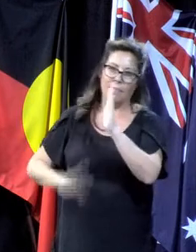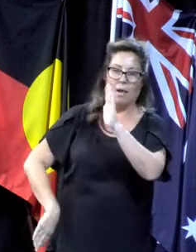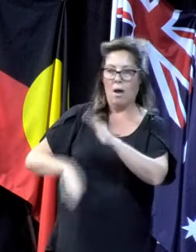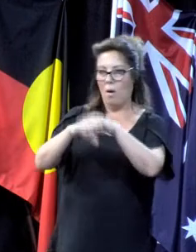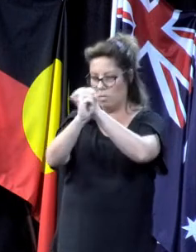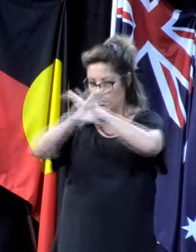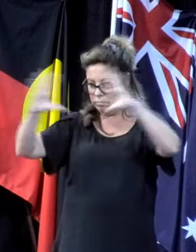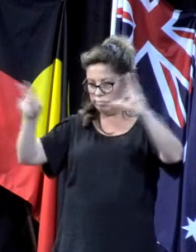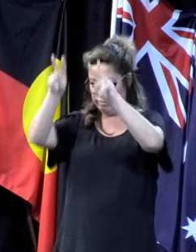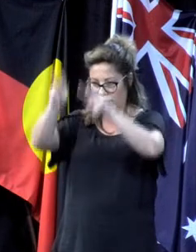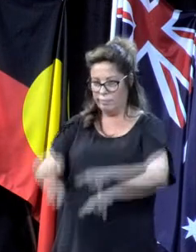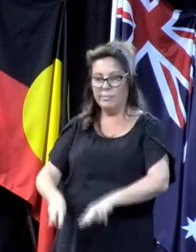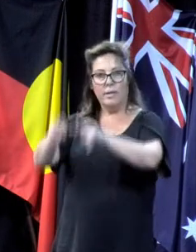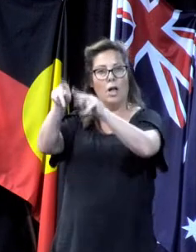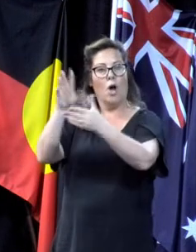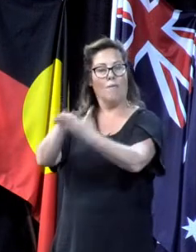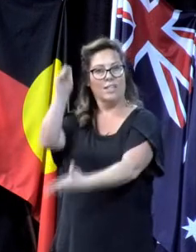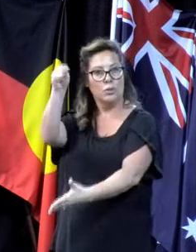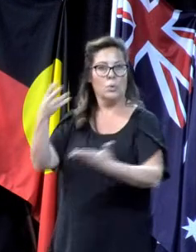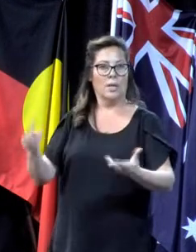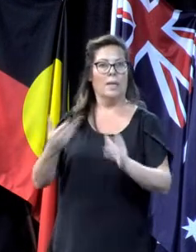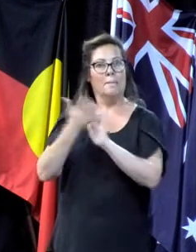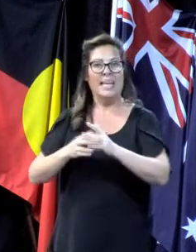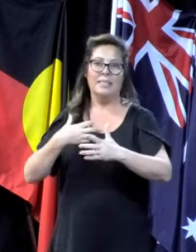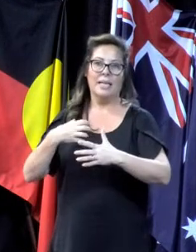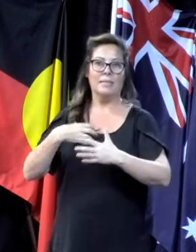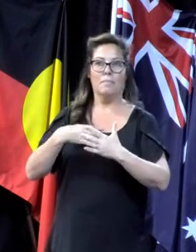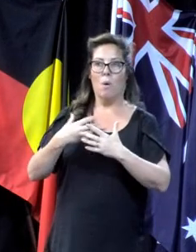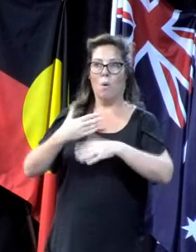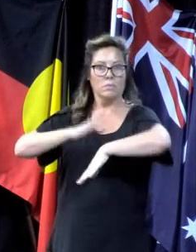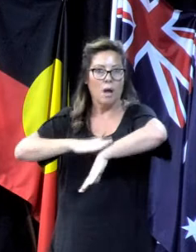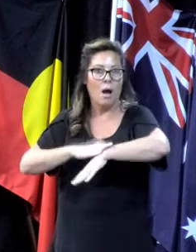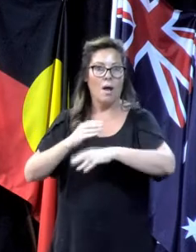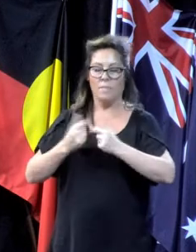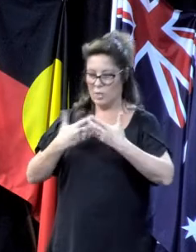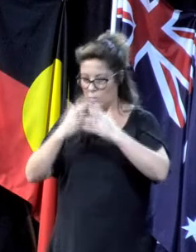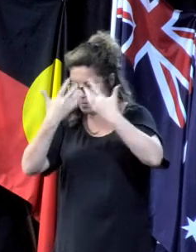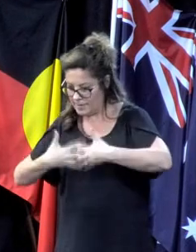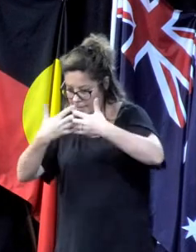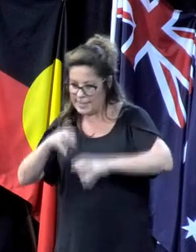to get to know that student and you could have done that more effectively in a shorter time period, that’s for sure.